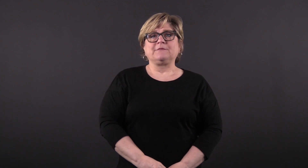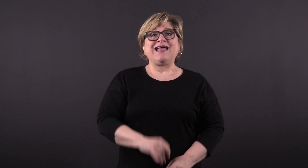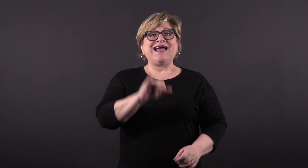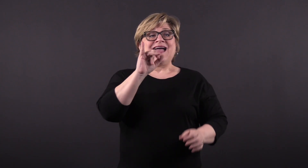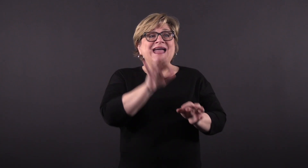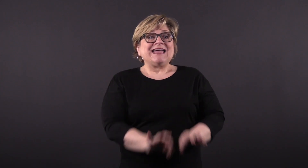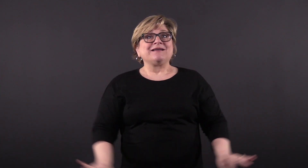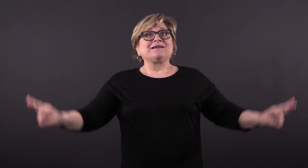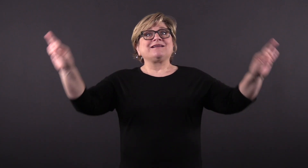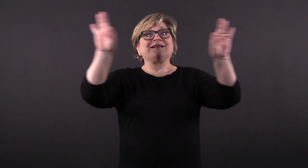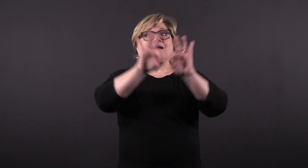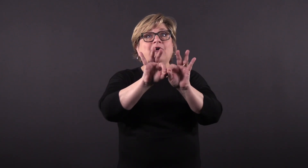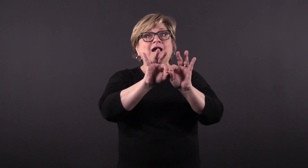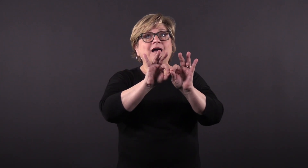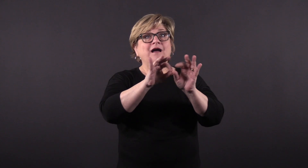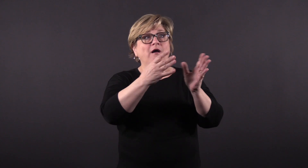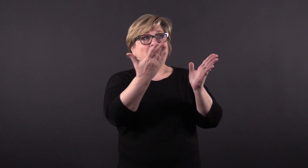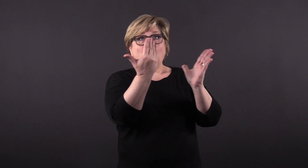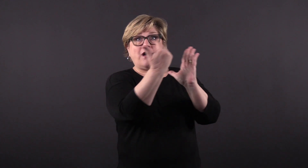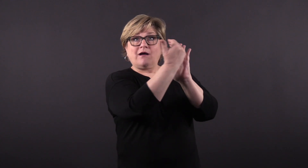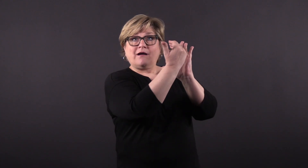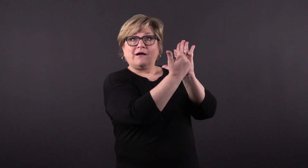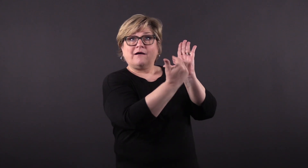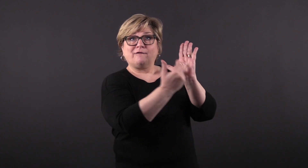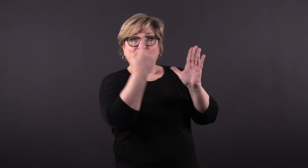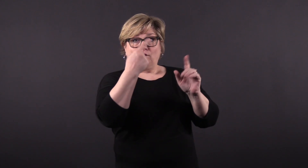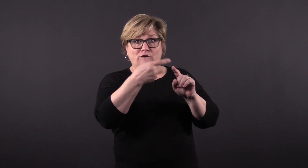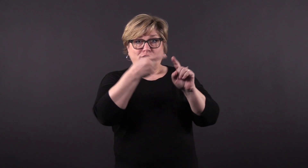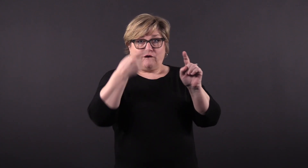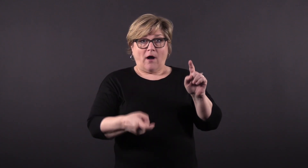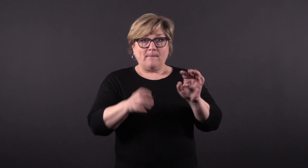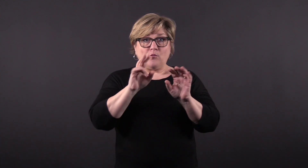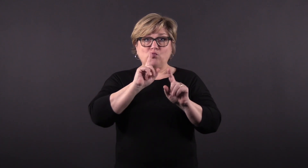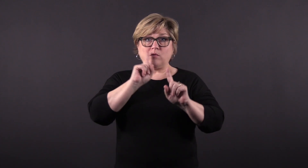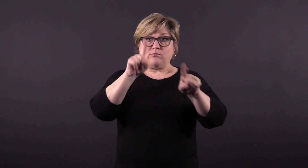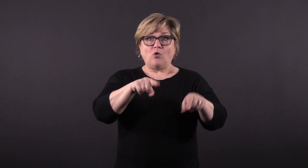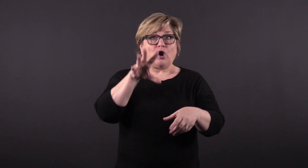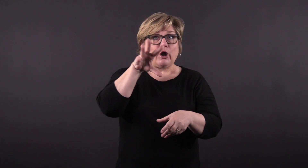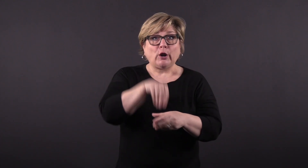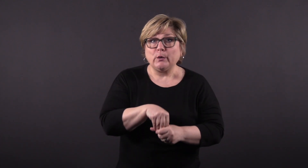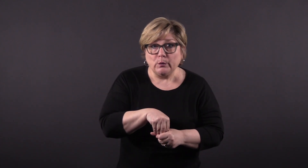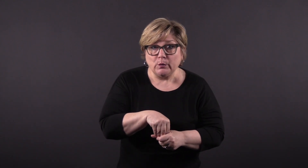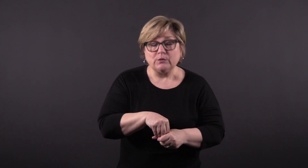Key takeaways from the report include: